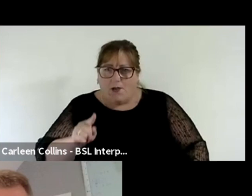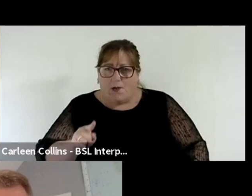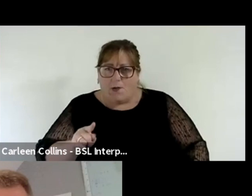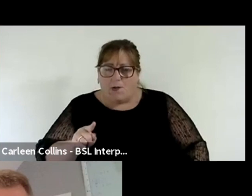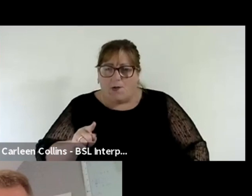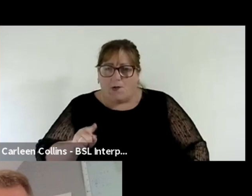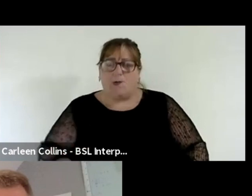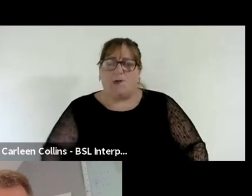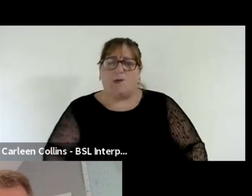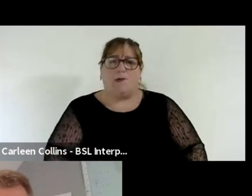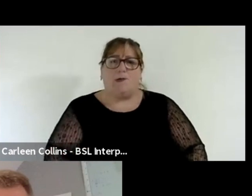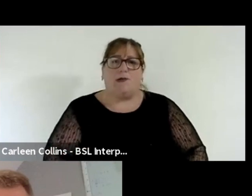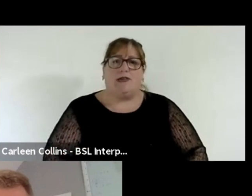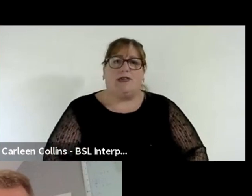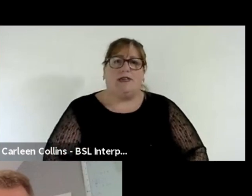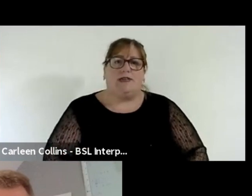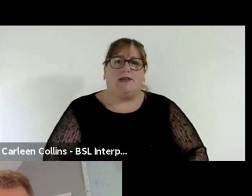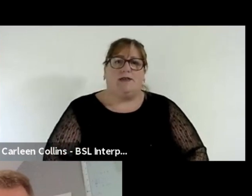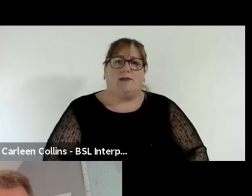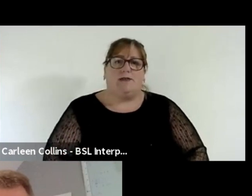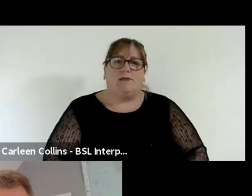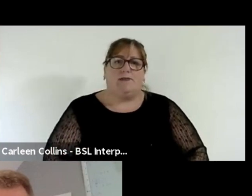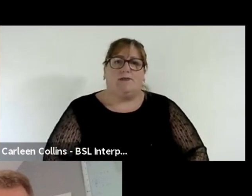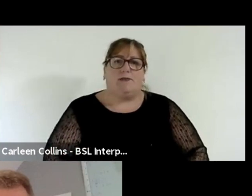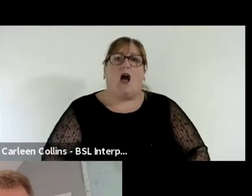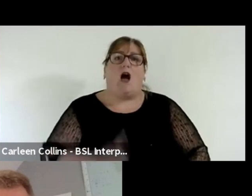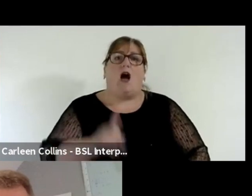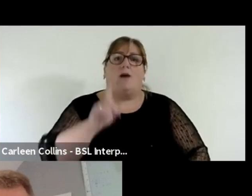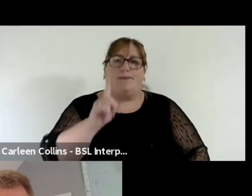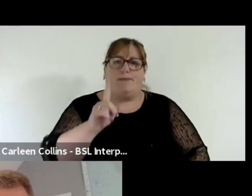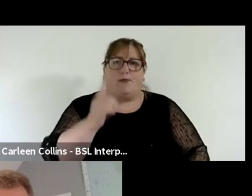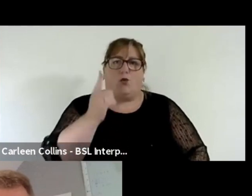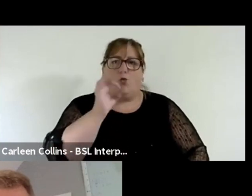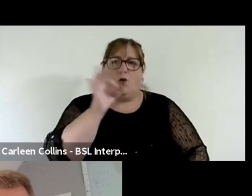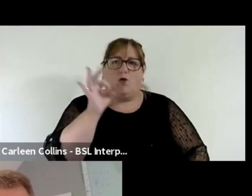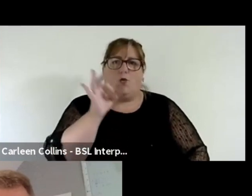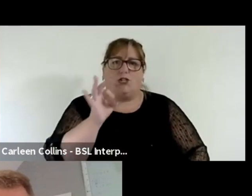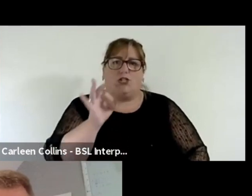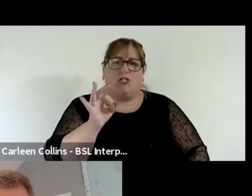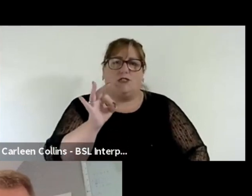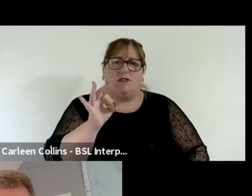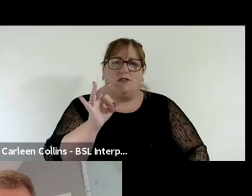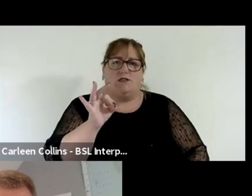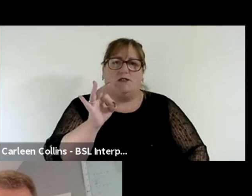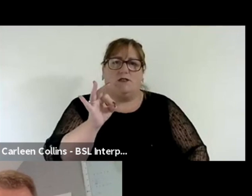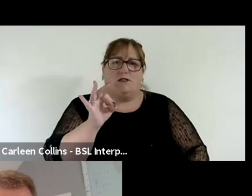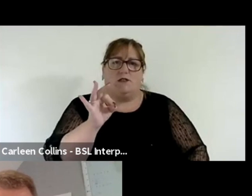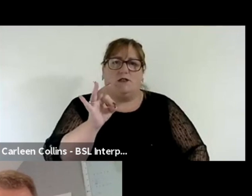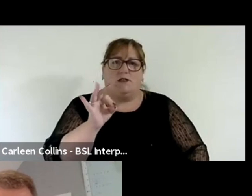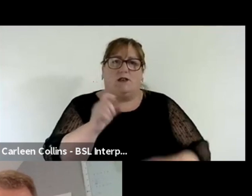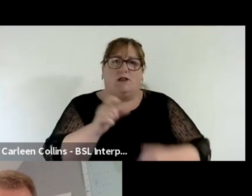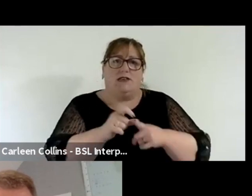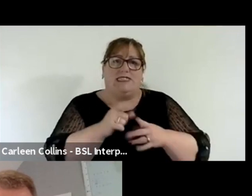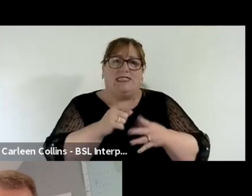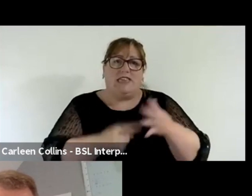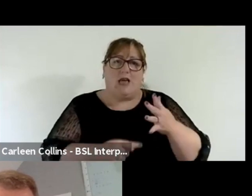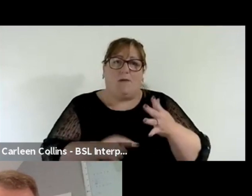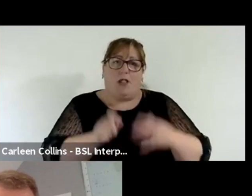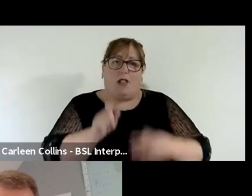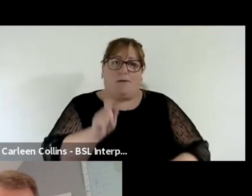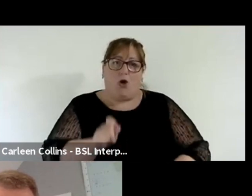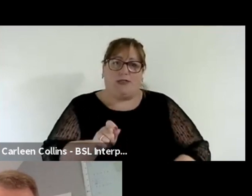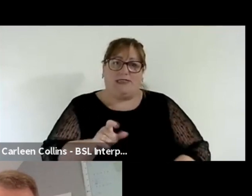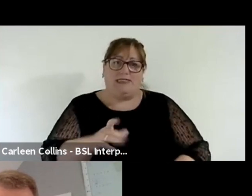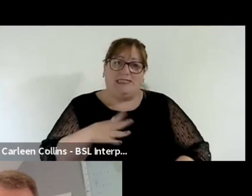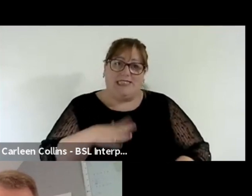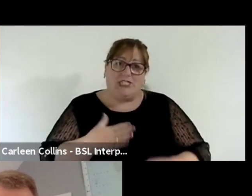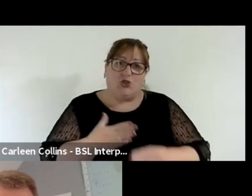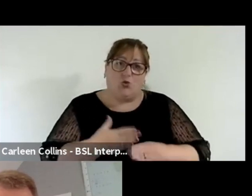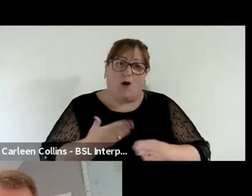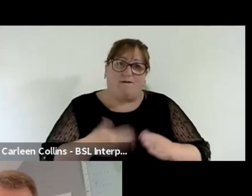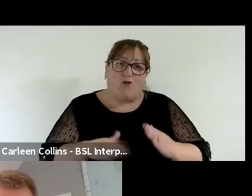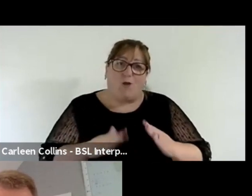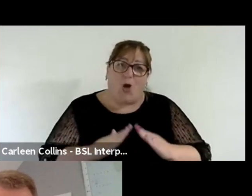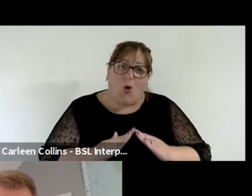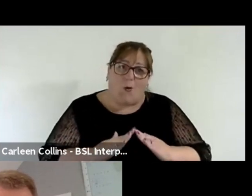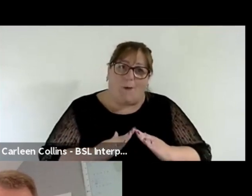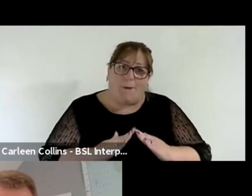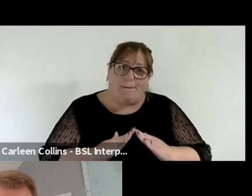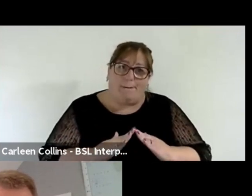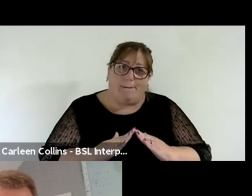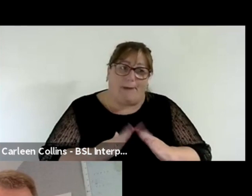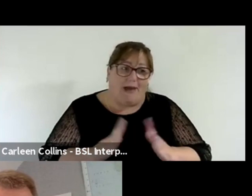I am going into all the answered questions.